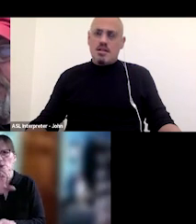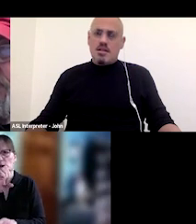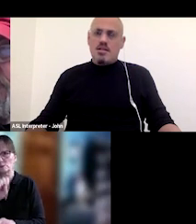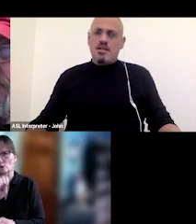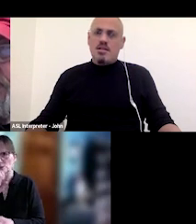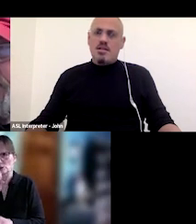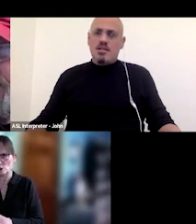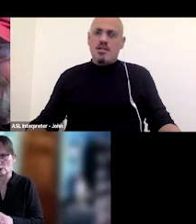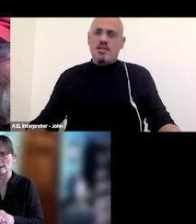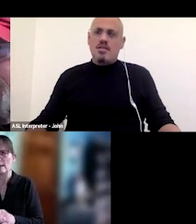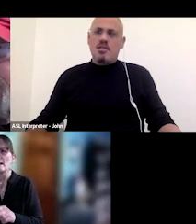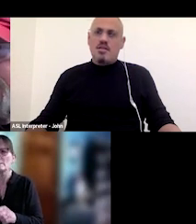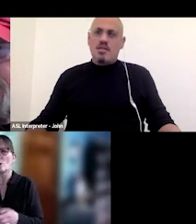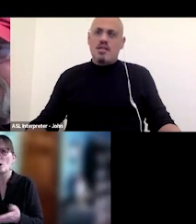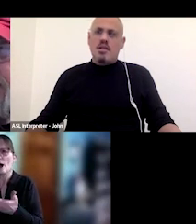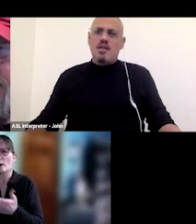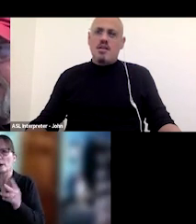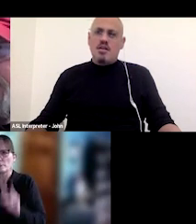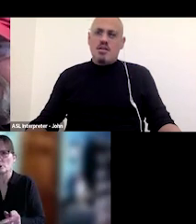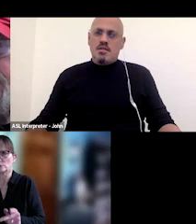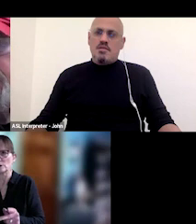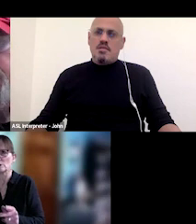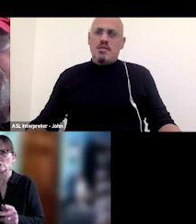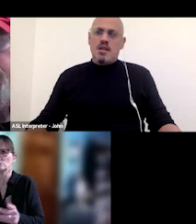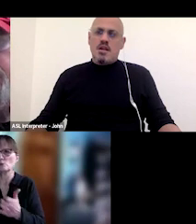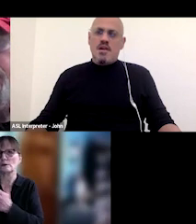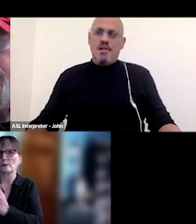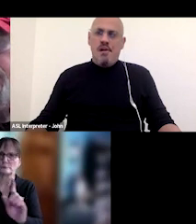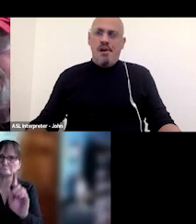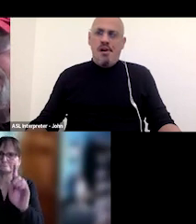in order to help the person to obtain some stable income